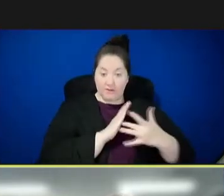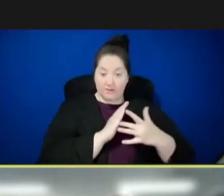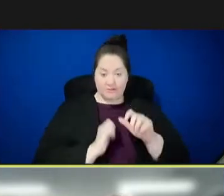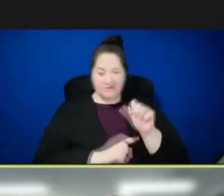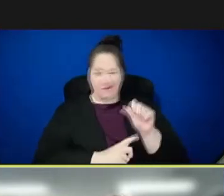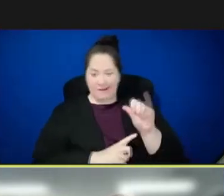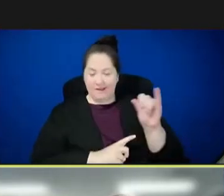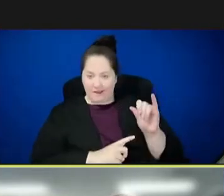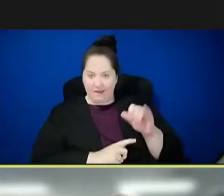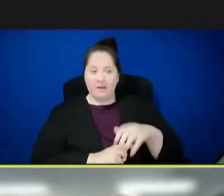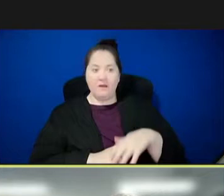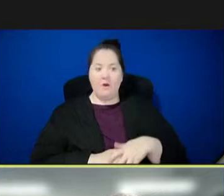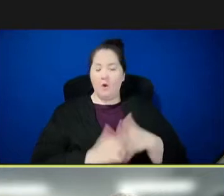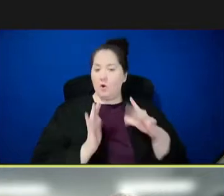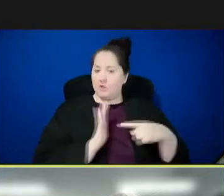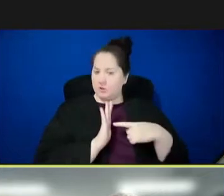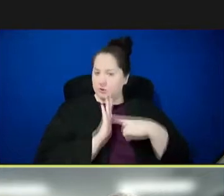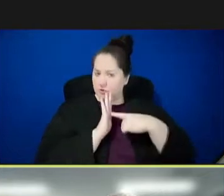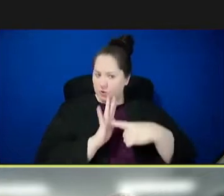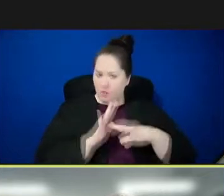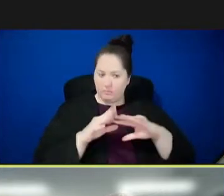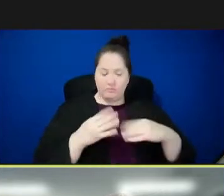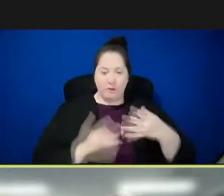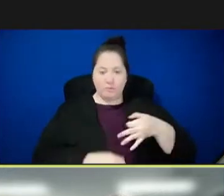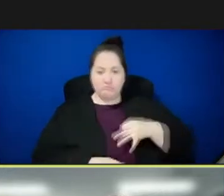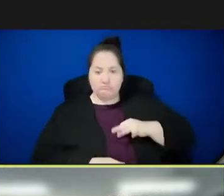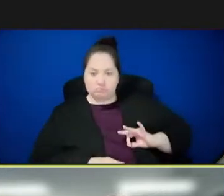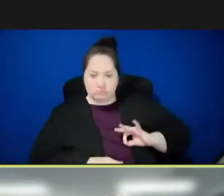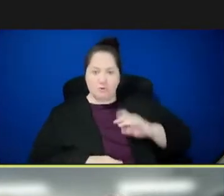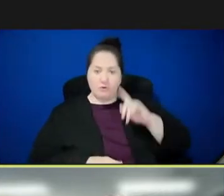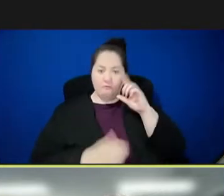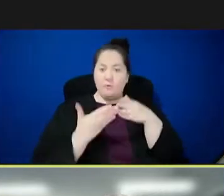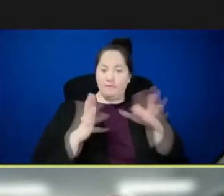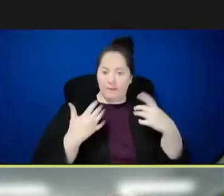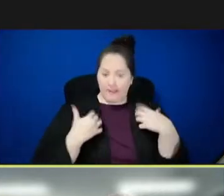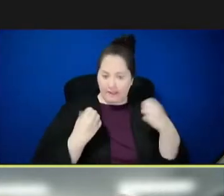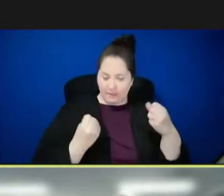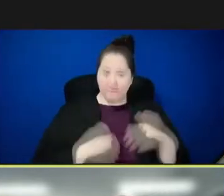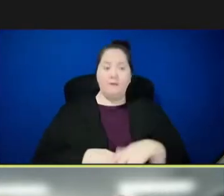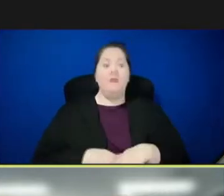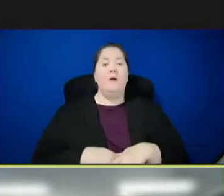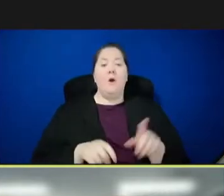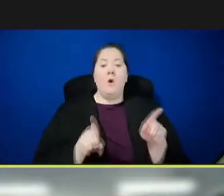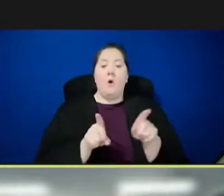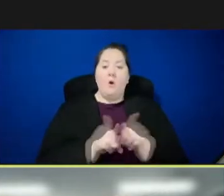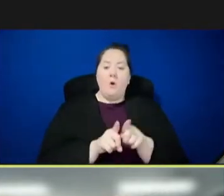has already shown to provide huge benefits for public health, but also presents concerns